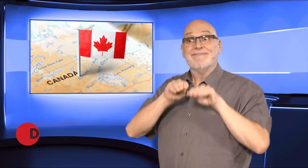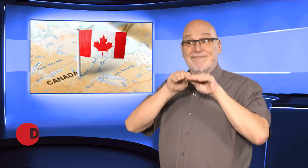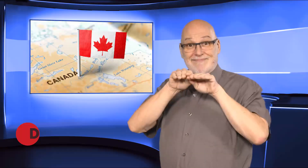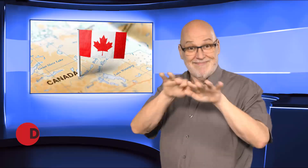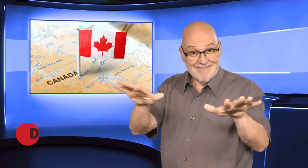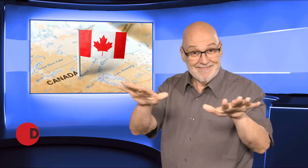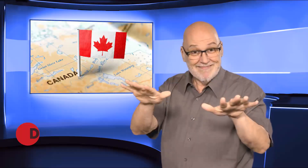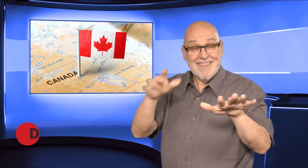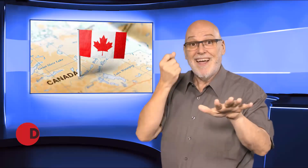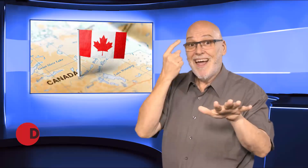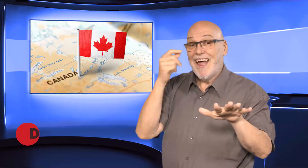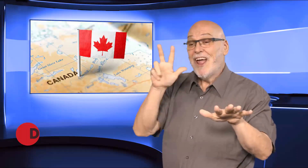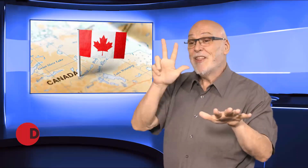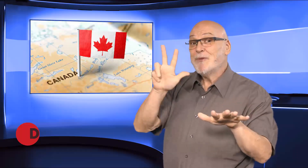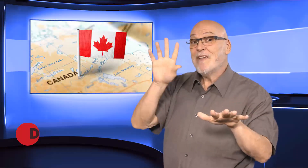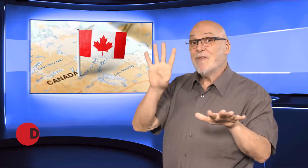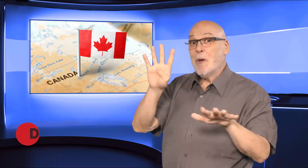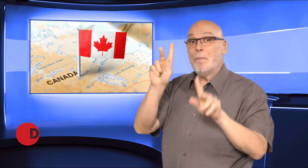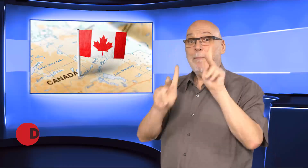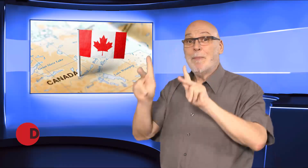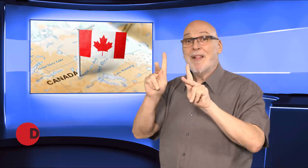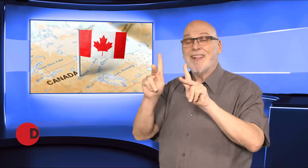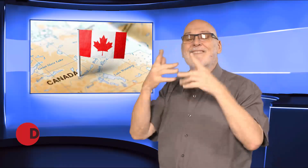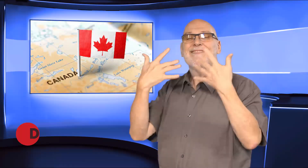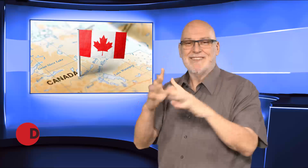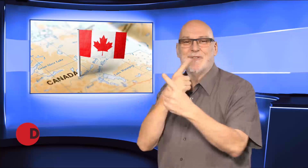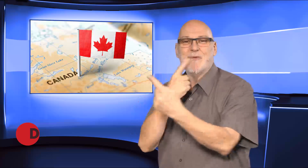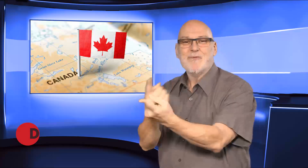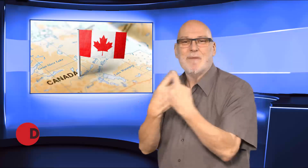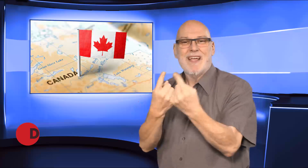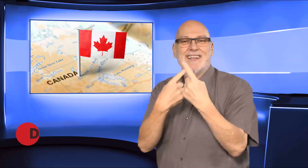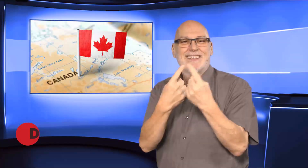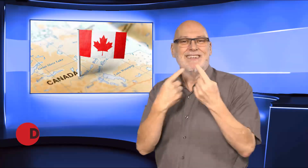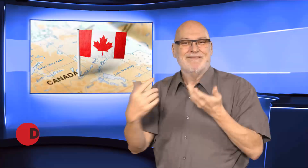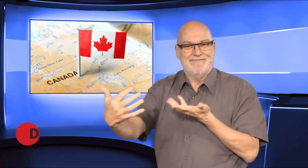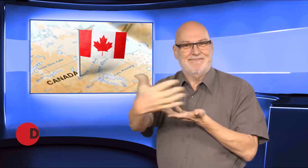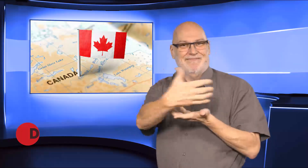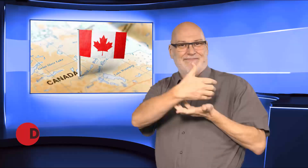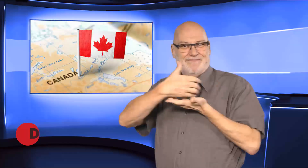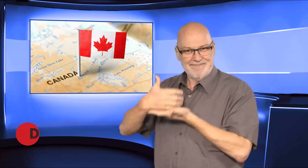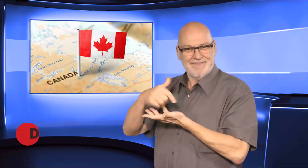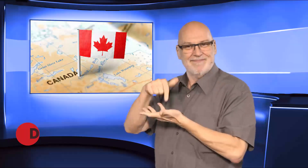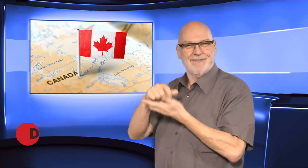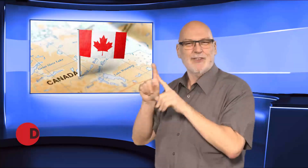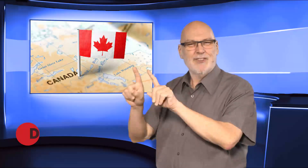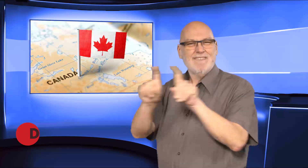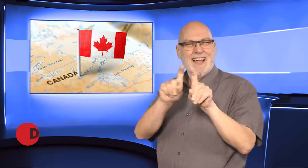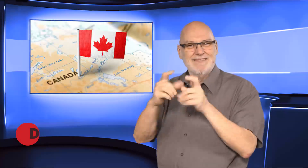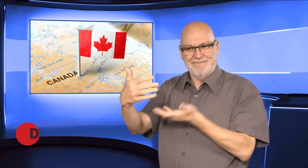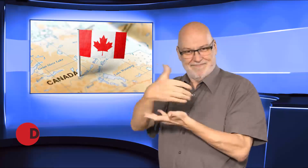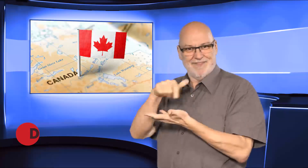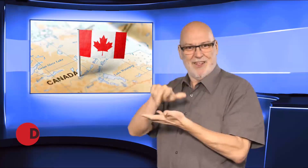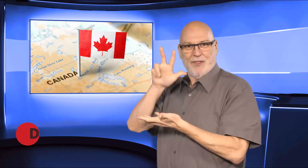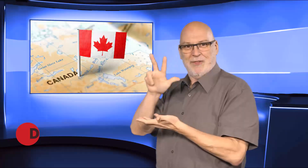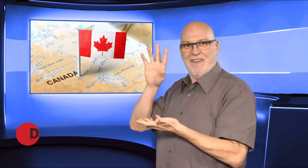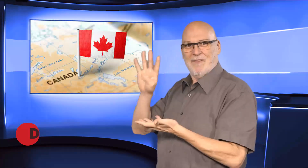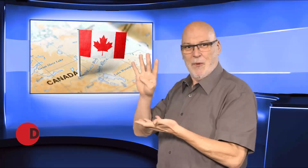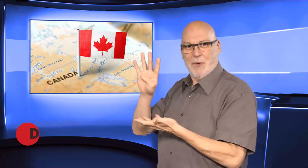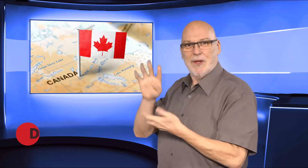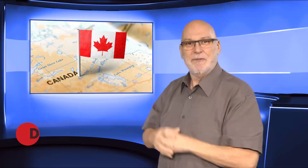A total of 34 people responded to that survey.